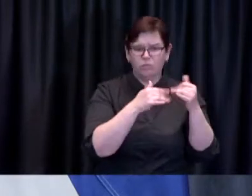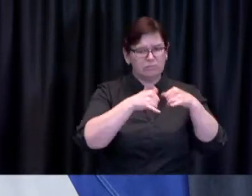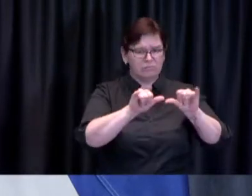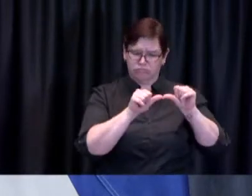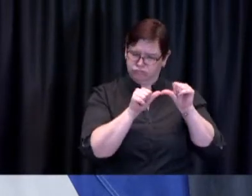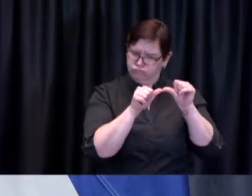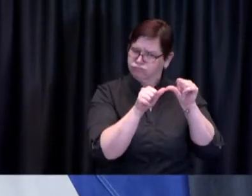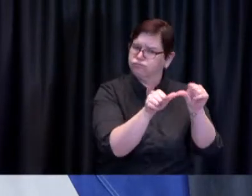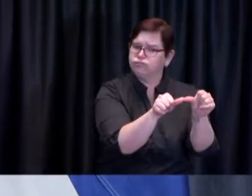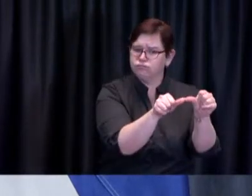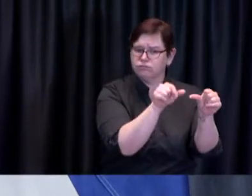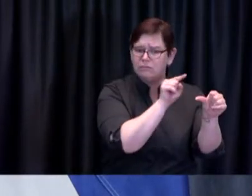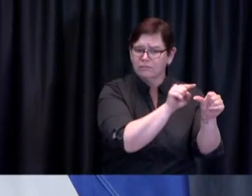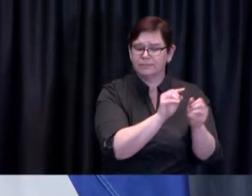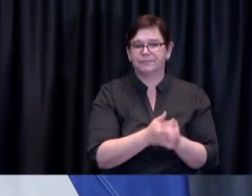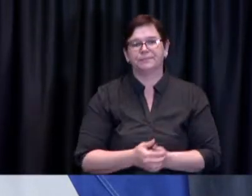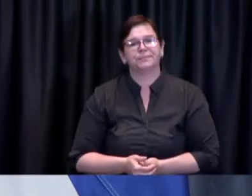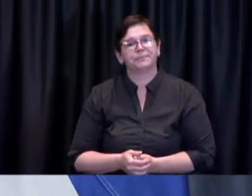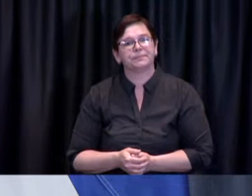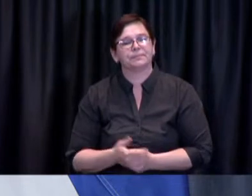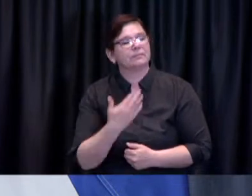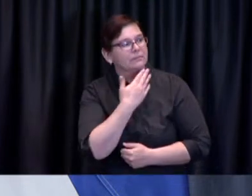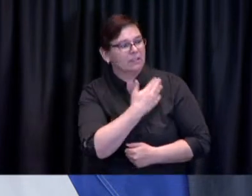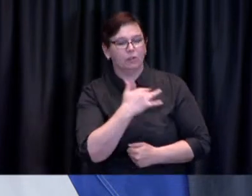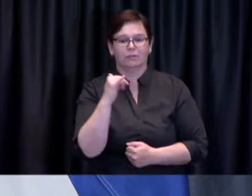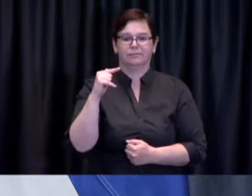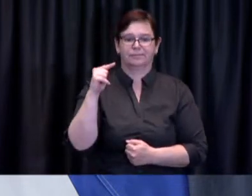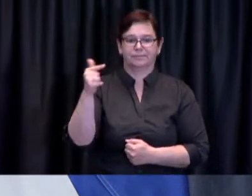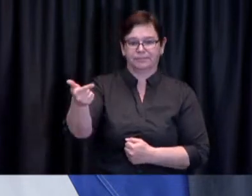we'll go next to Maria sorew from the Toronto Star Maria